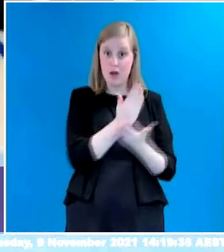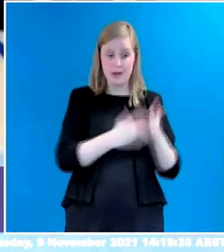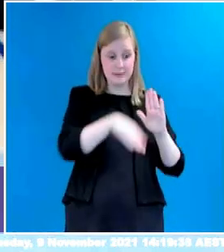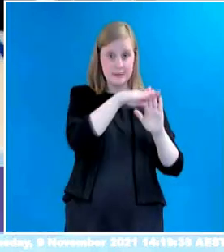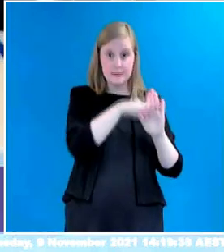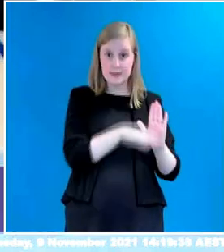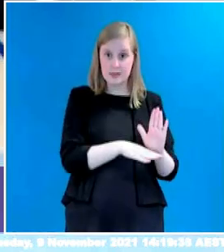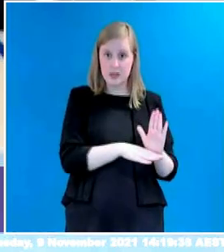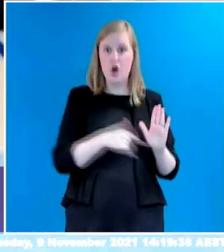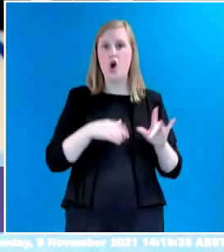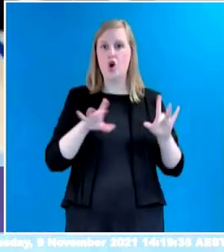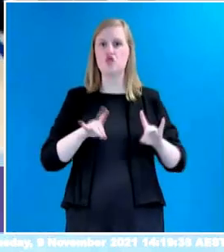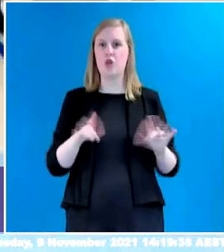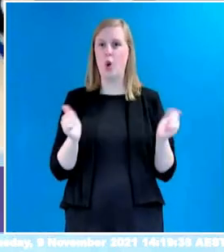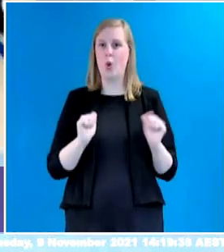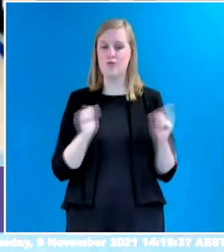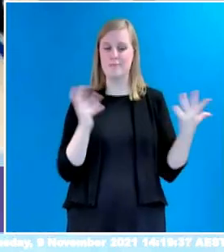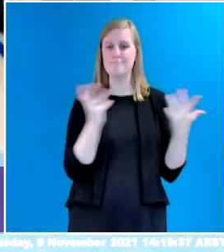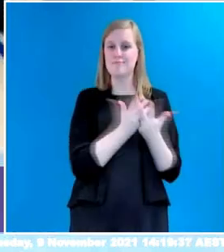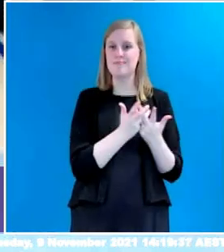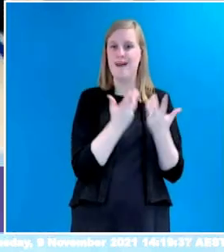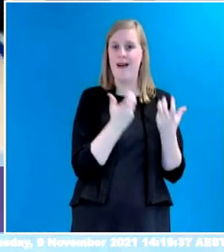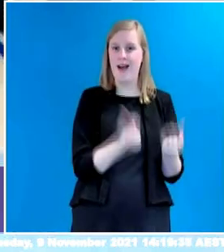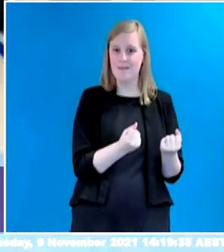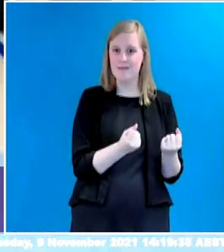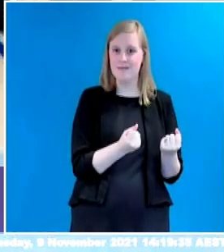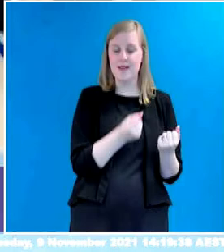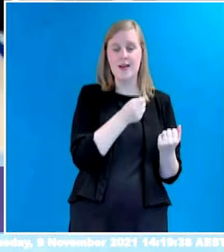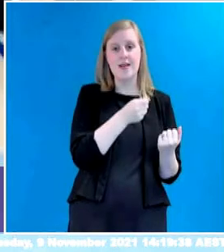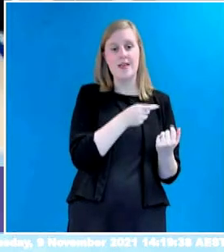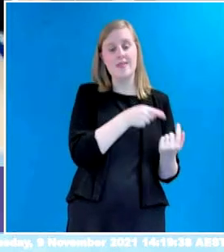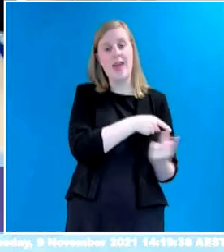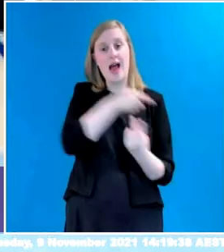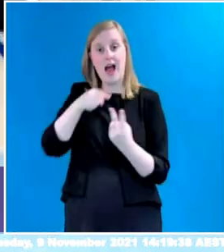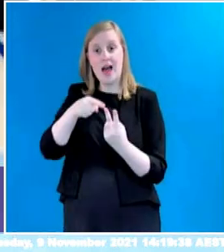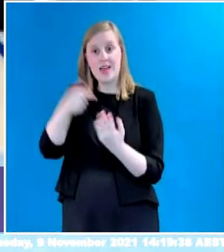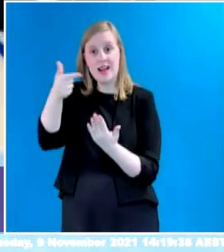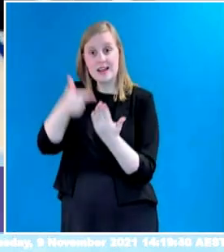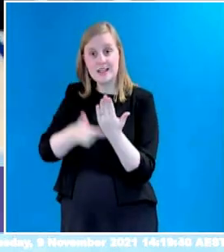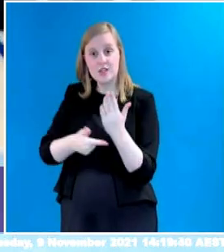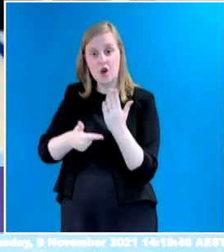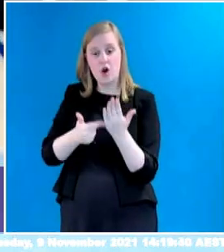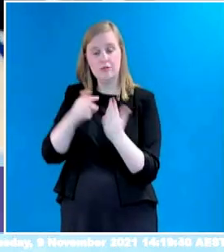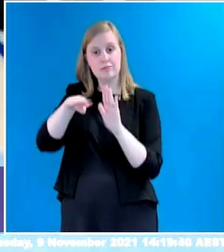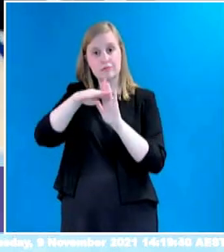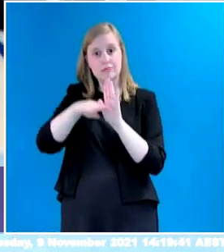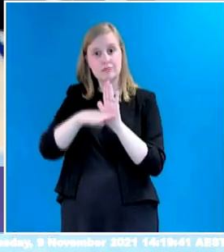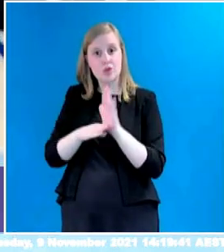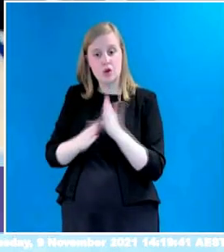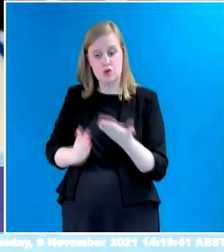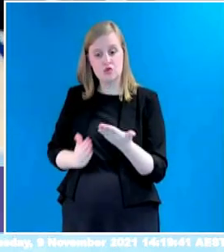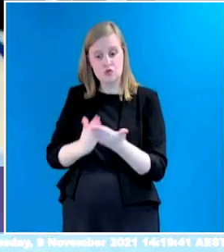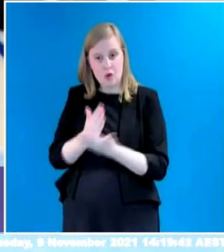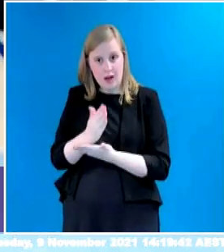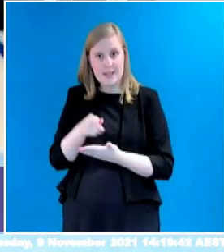Then for those that required progressive implementation, they were substantially in conformity as well.